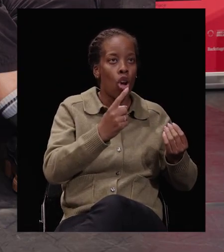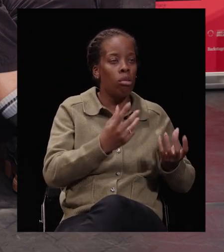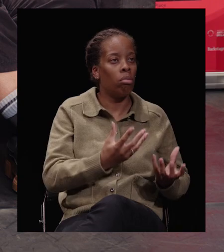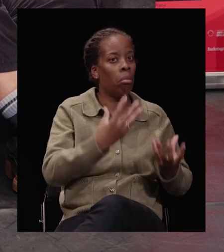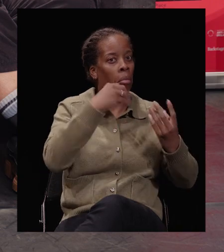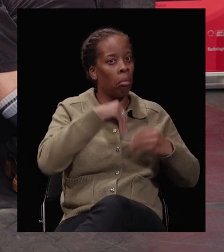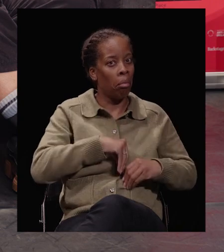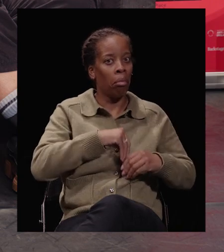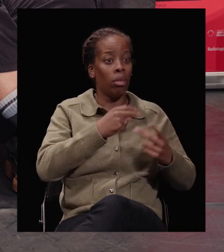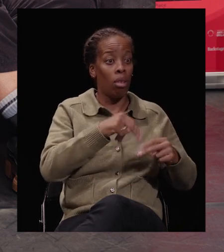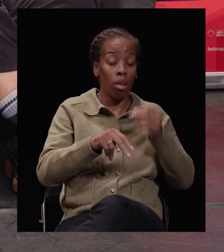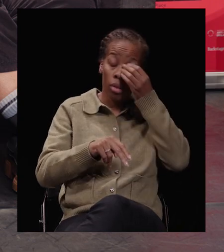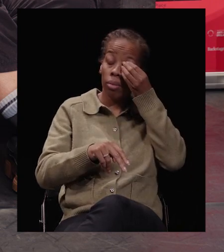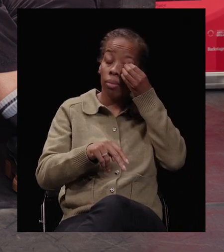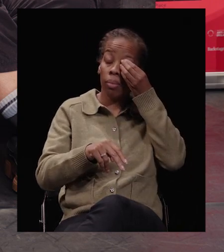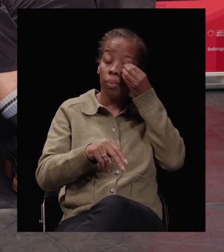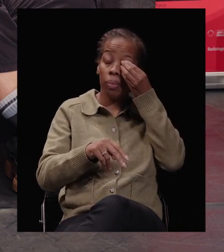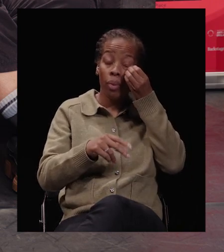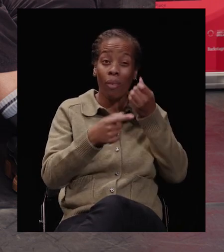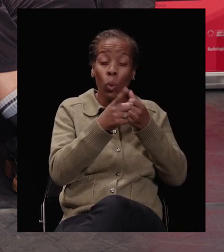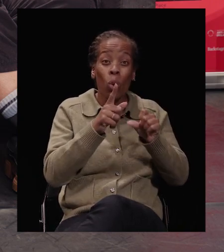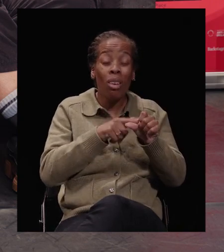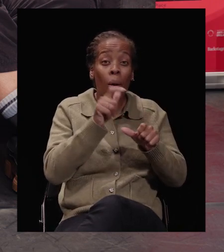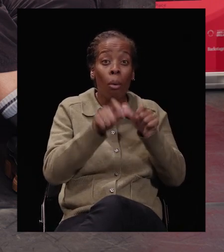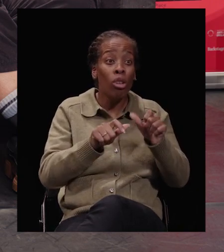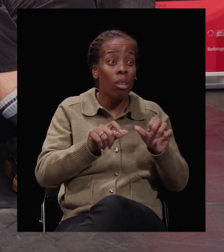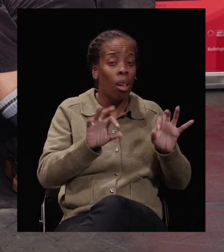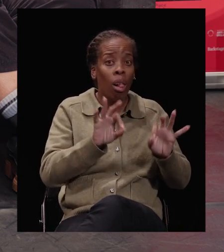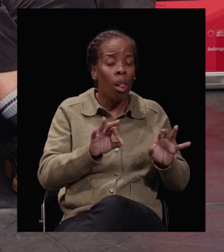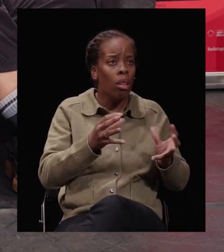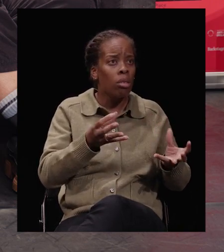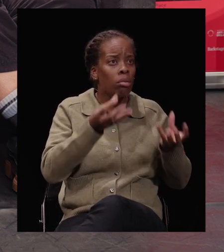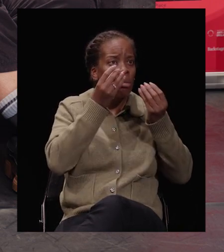who hasn't studied any art practise at school, why on earth would you get in debt